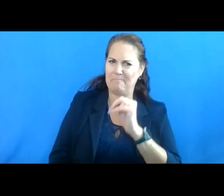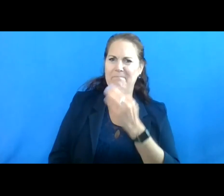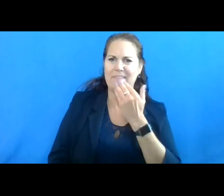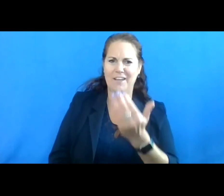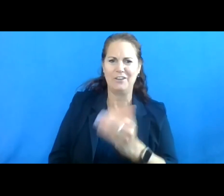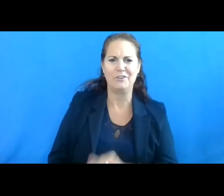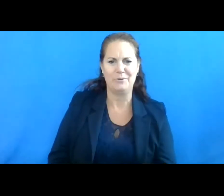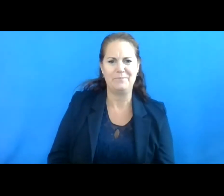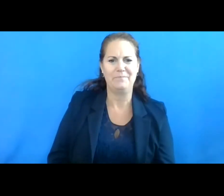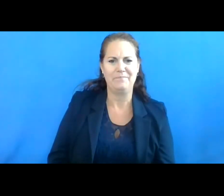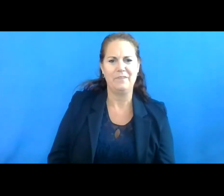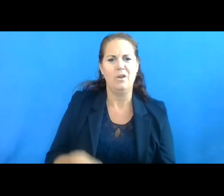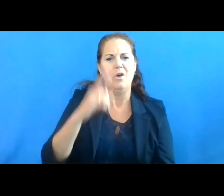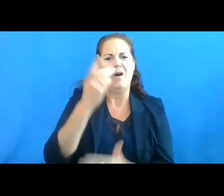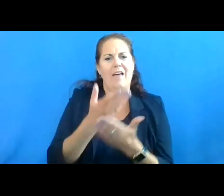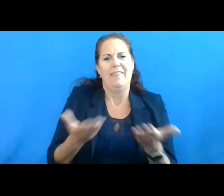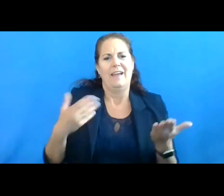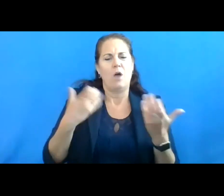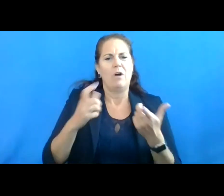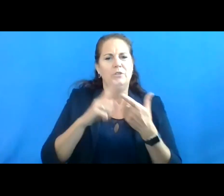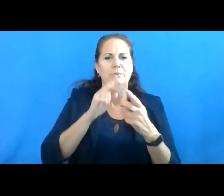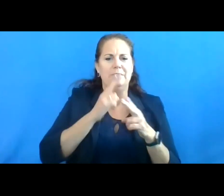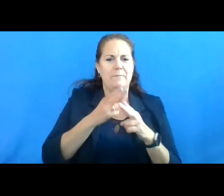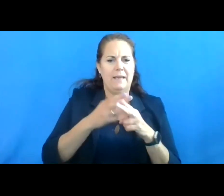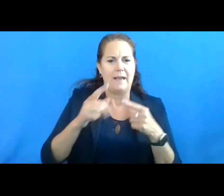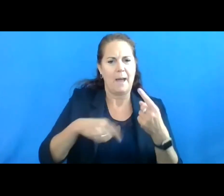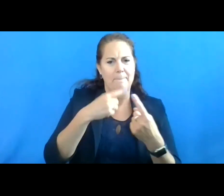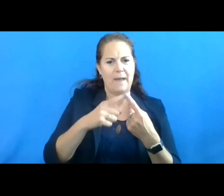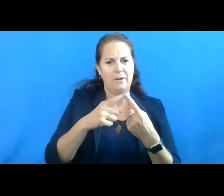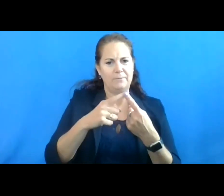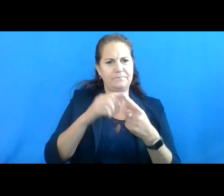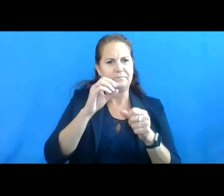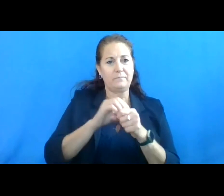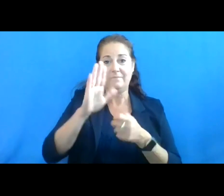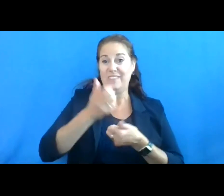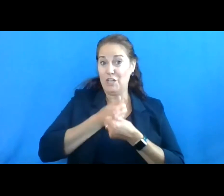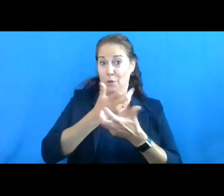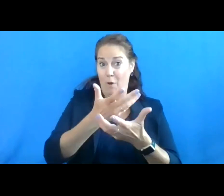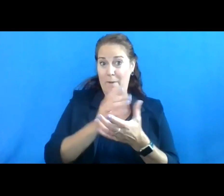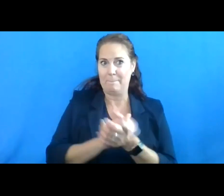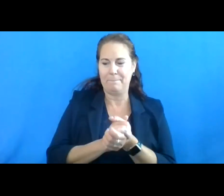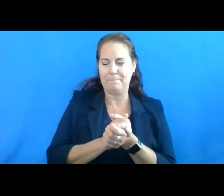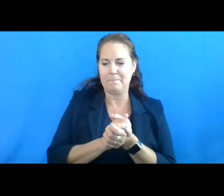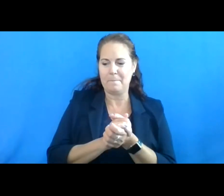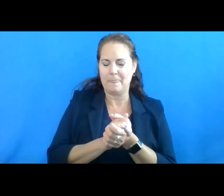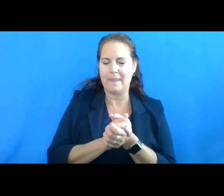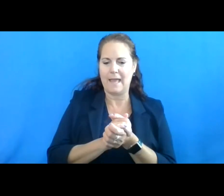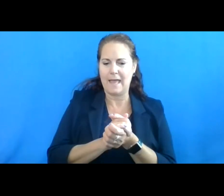There’s one thing I want to speak to in your poem.